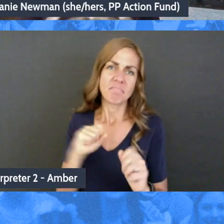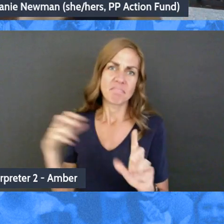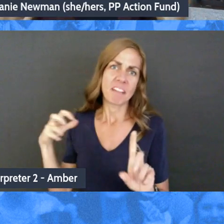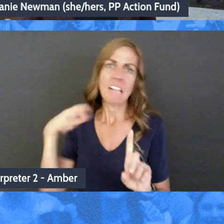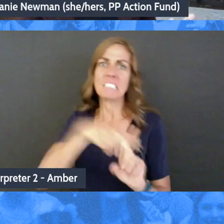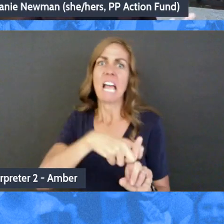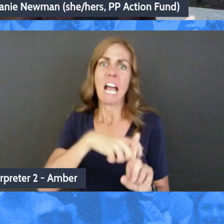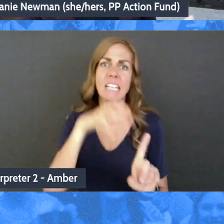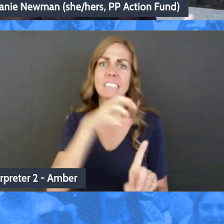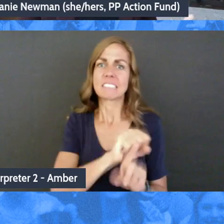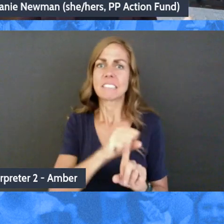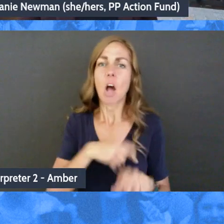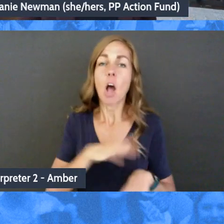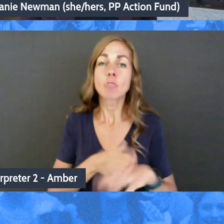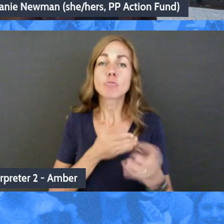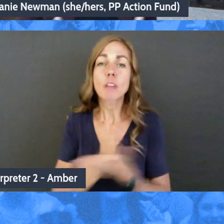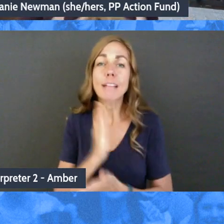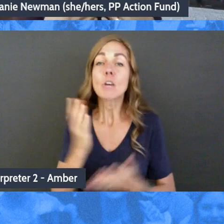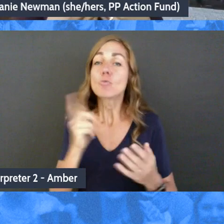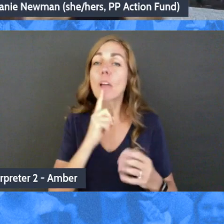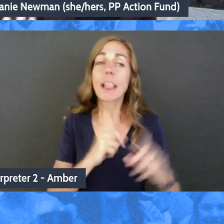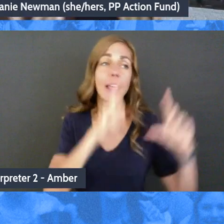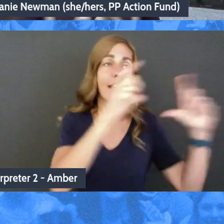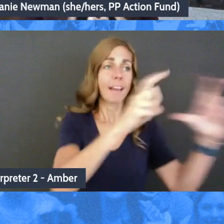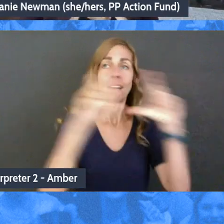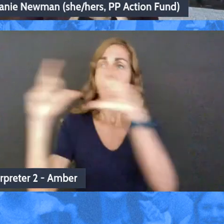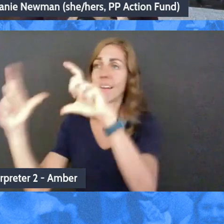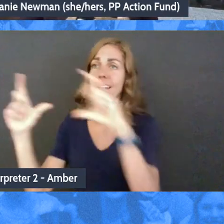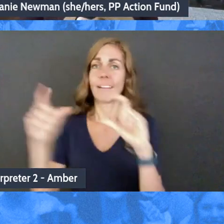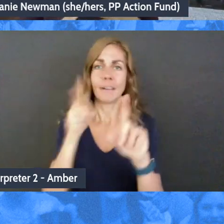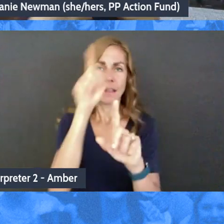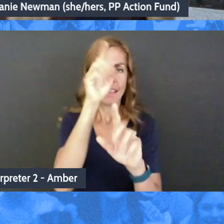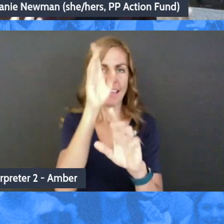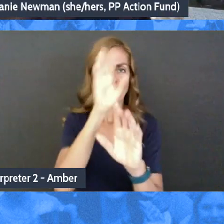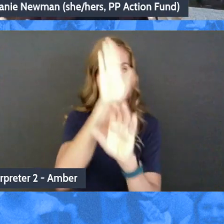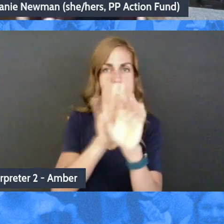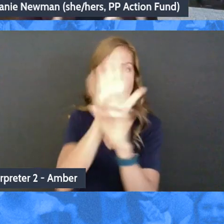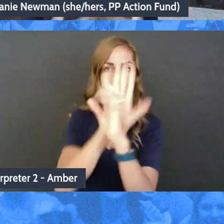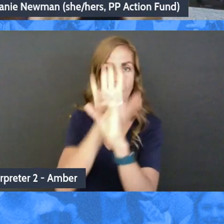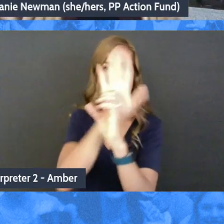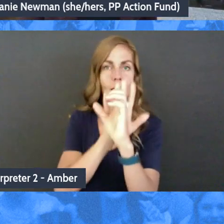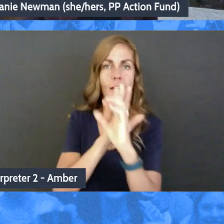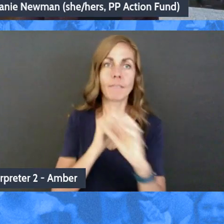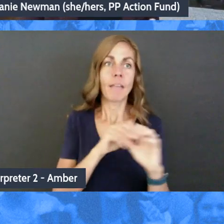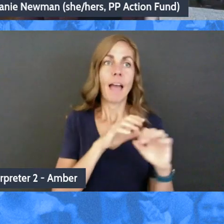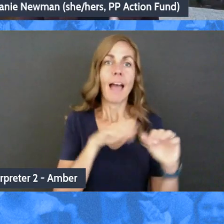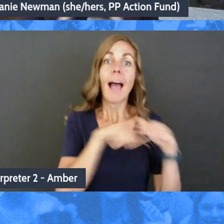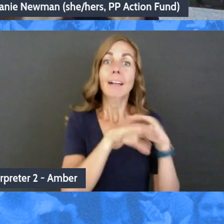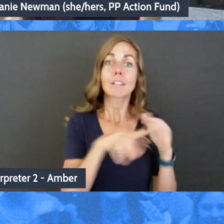if there were a Venn diagram between attacks on access to abortion and access to voting rights,